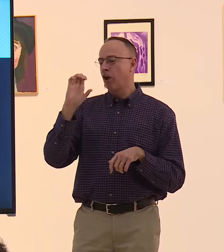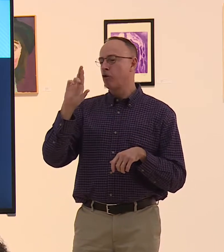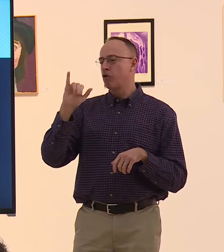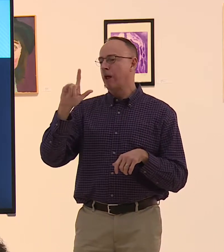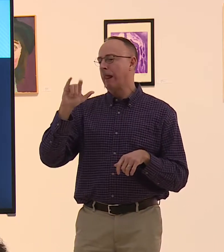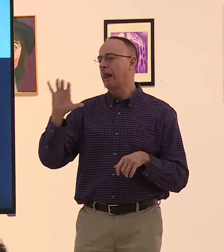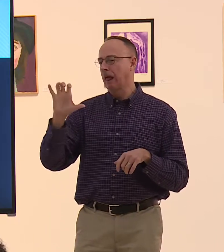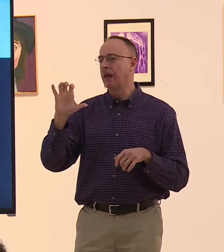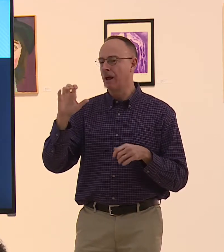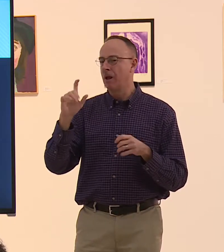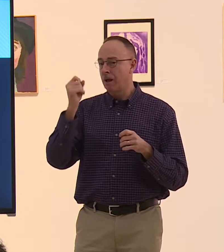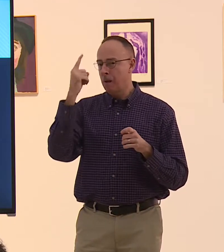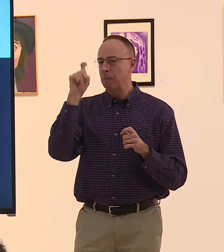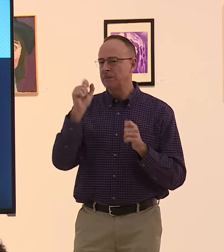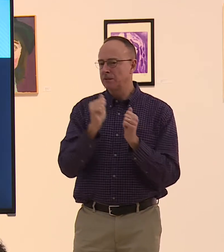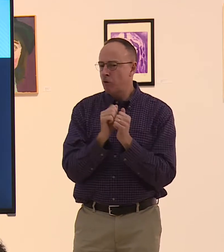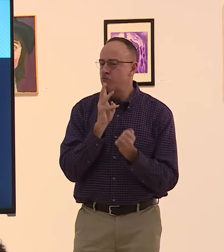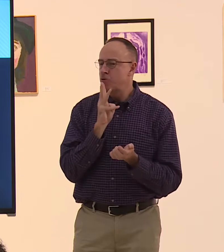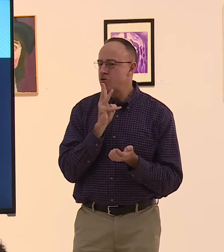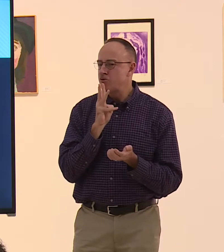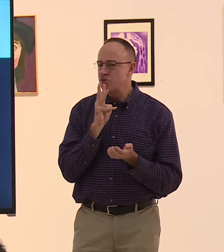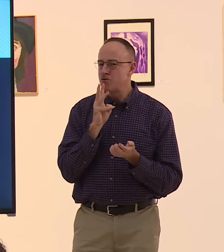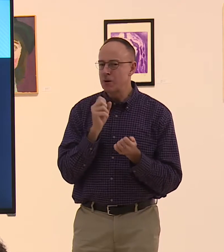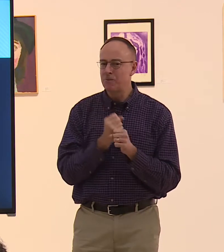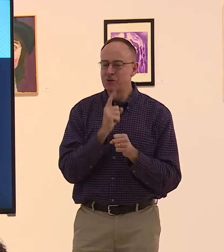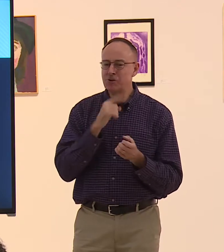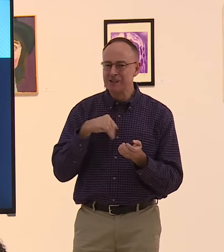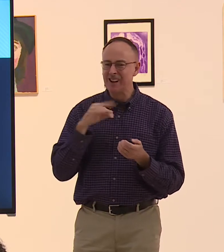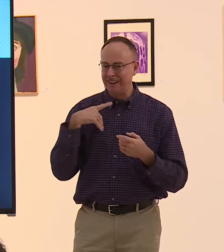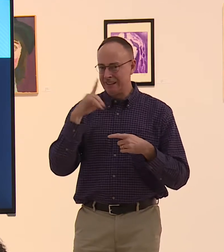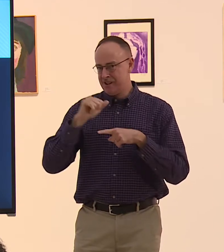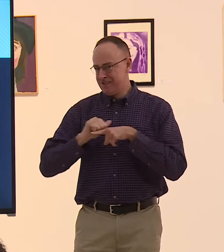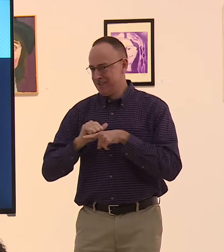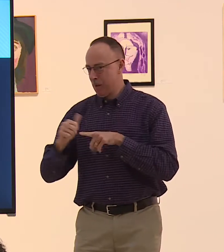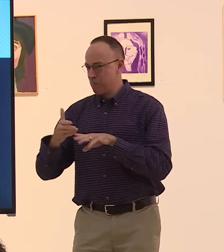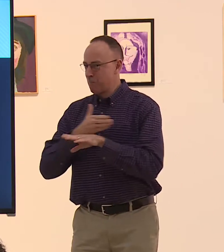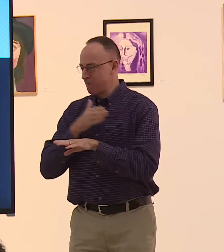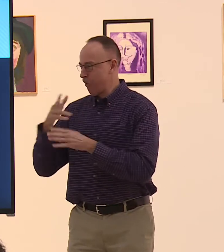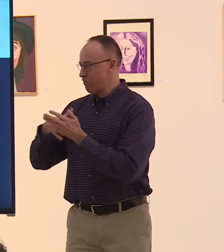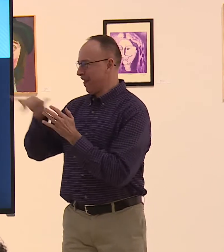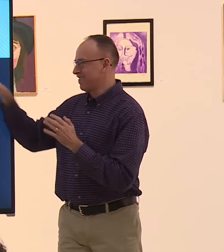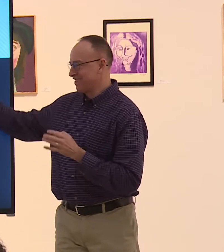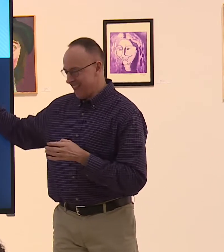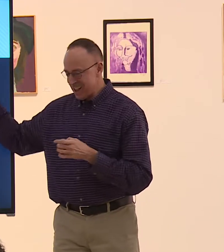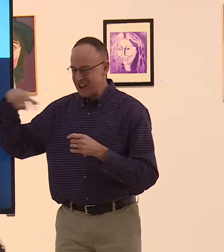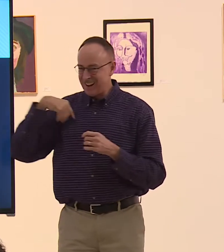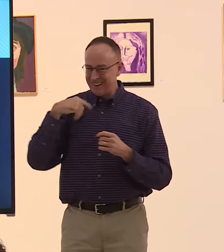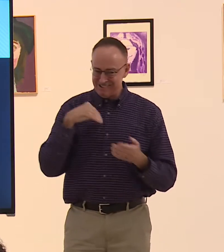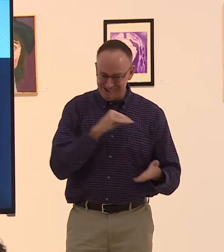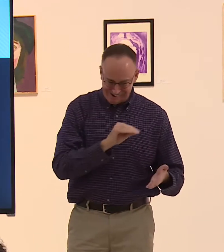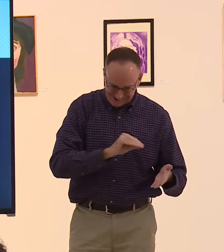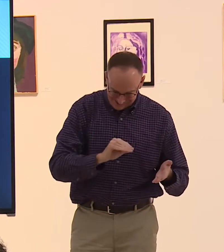I used sponges and acrylic art, and I had to practice before I made my final piece. Ha!